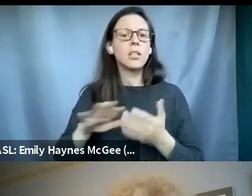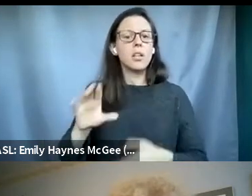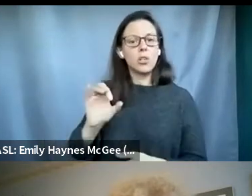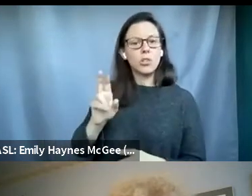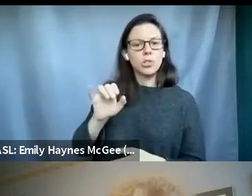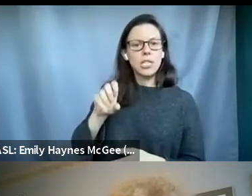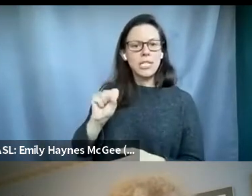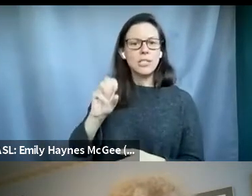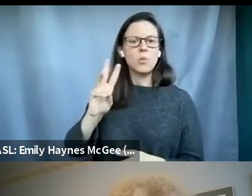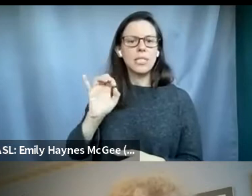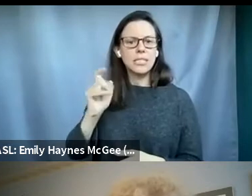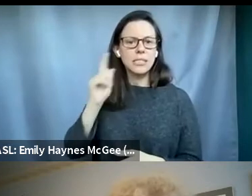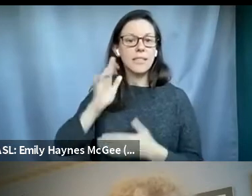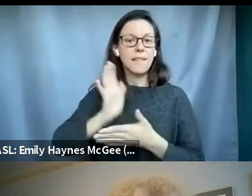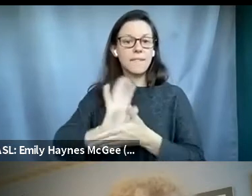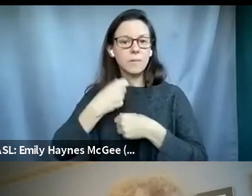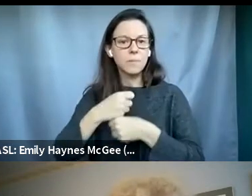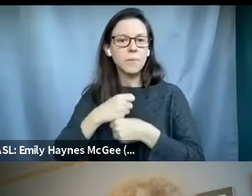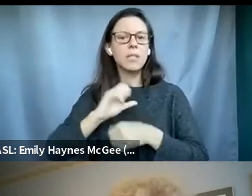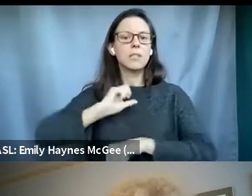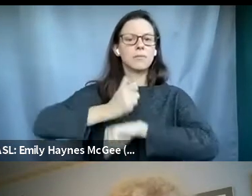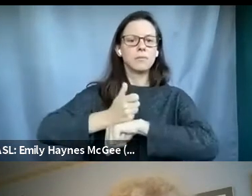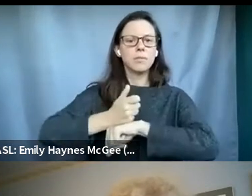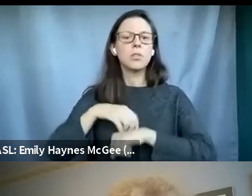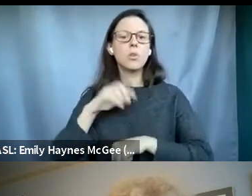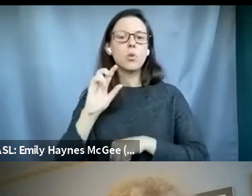as well as founder of invisible majority. So why this group of people, right?